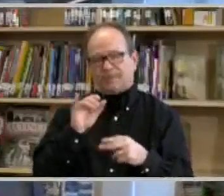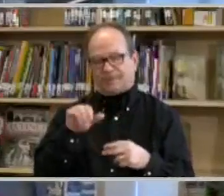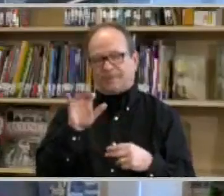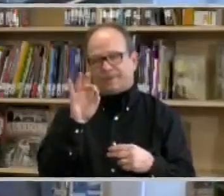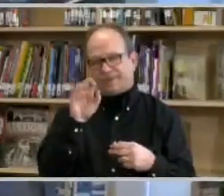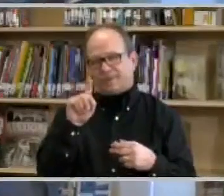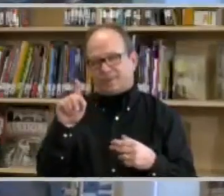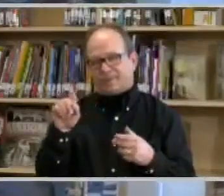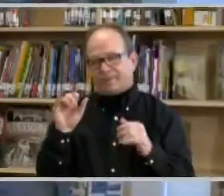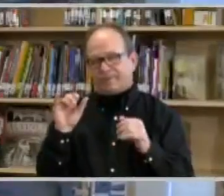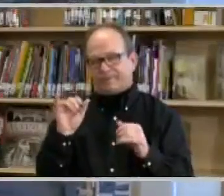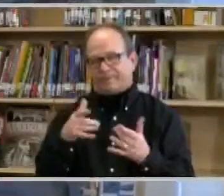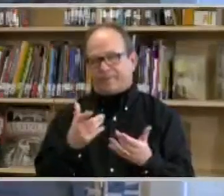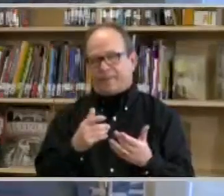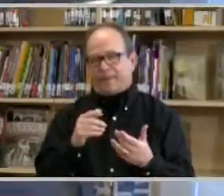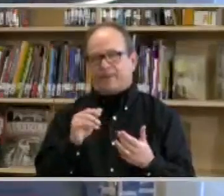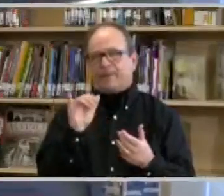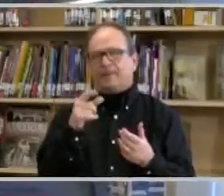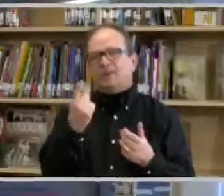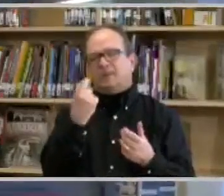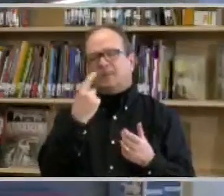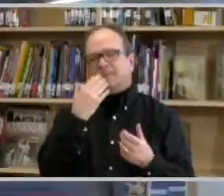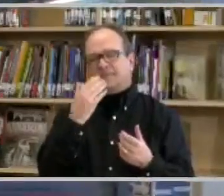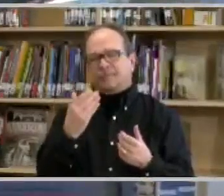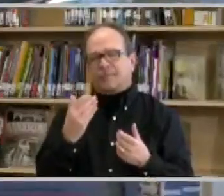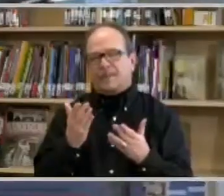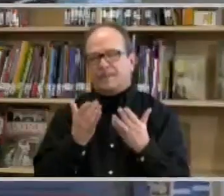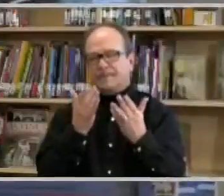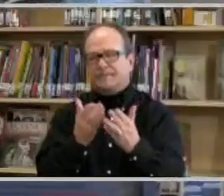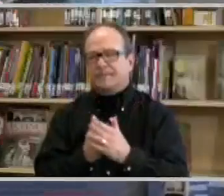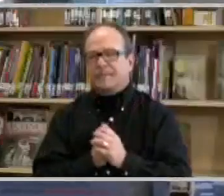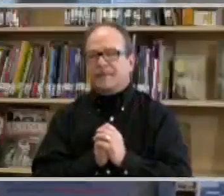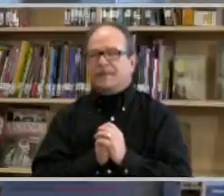I'M GLAD THAT BOTH YOU AND